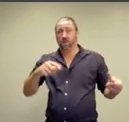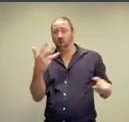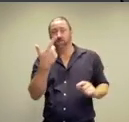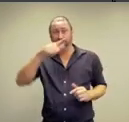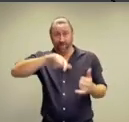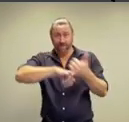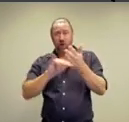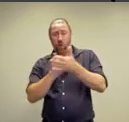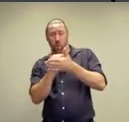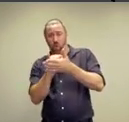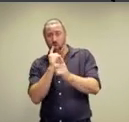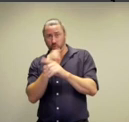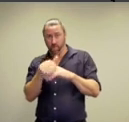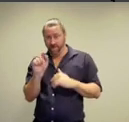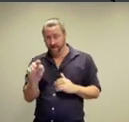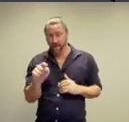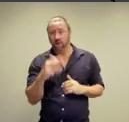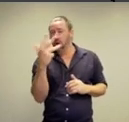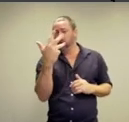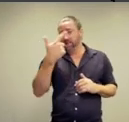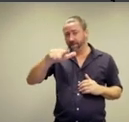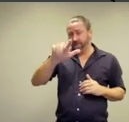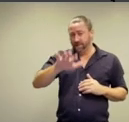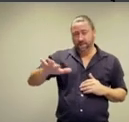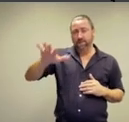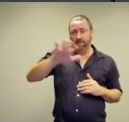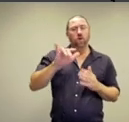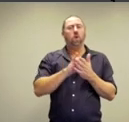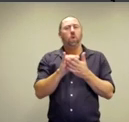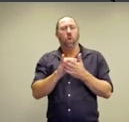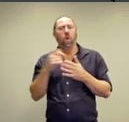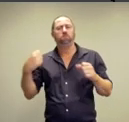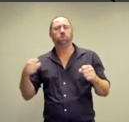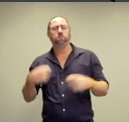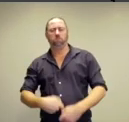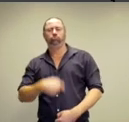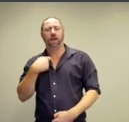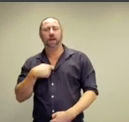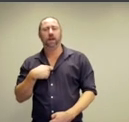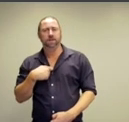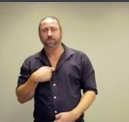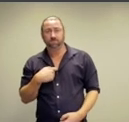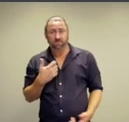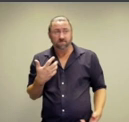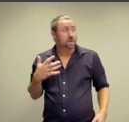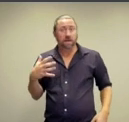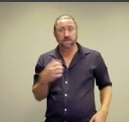1970s New York, now 1970, in 1970s New York, motorcycle